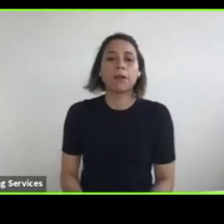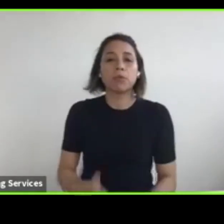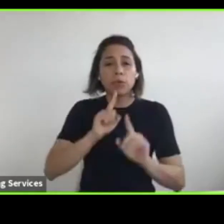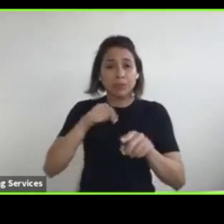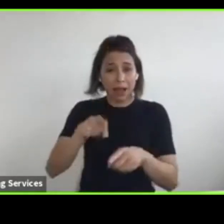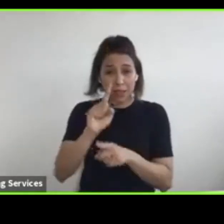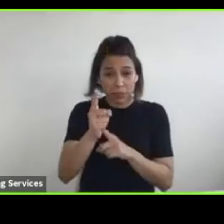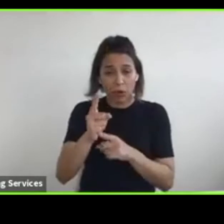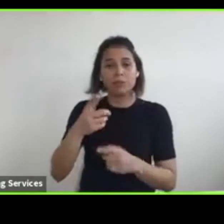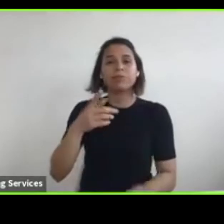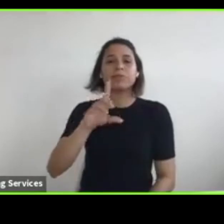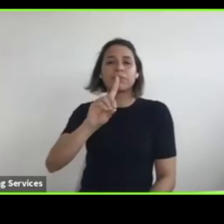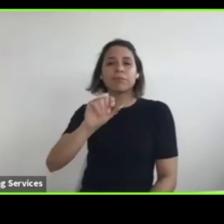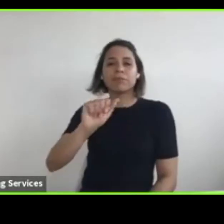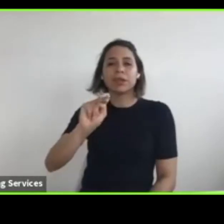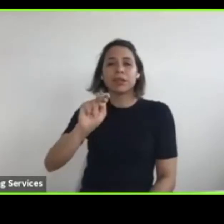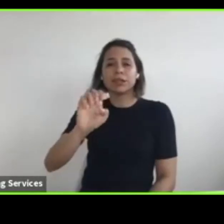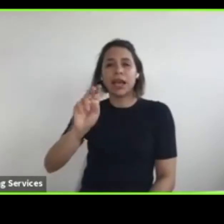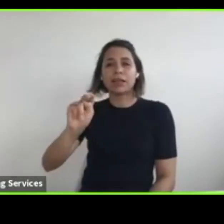HAS TAKEN TWO CONCRETE ACTIONS: